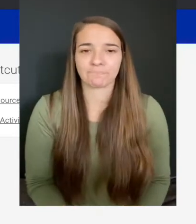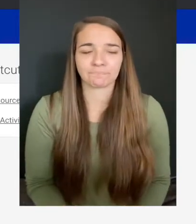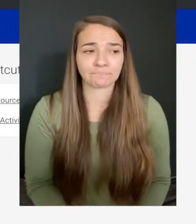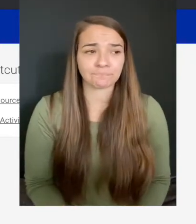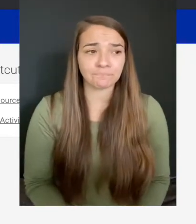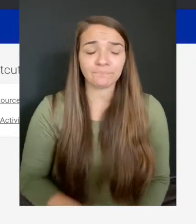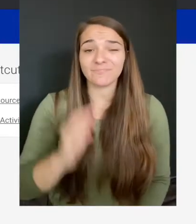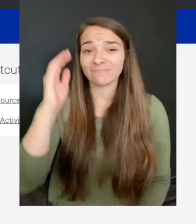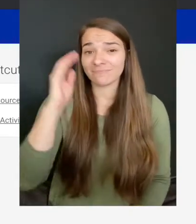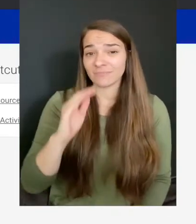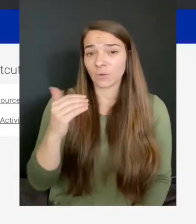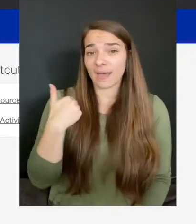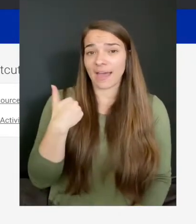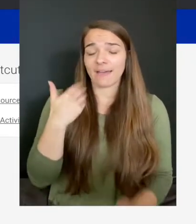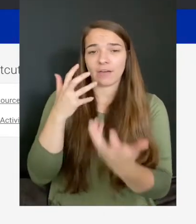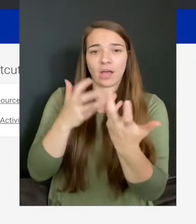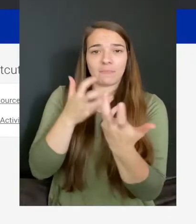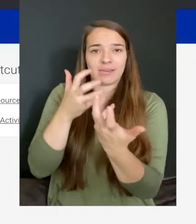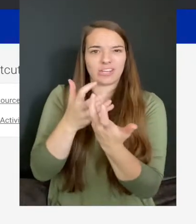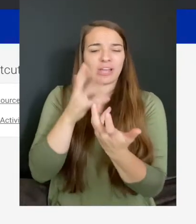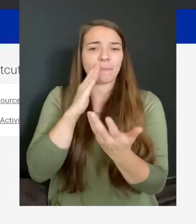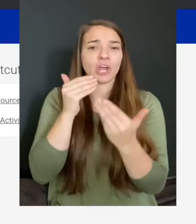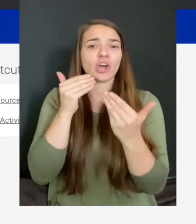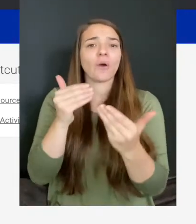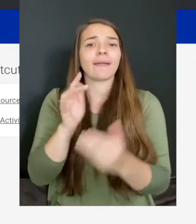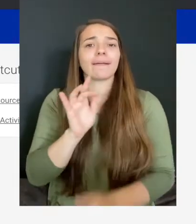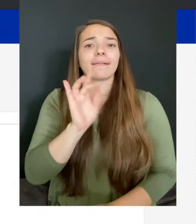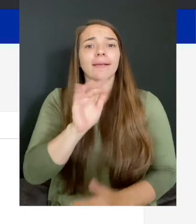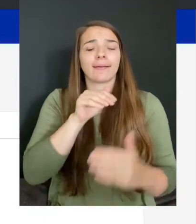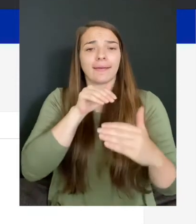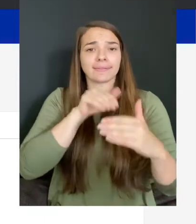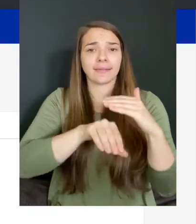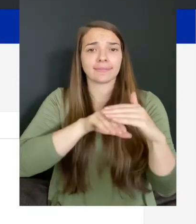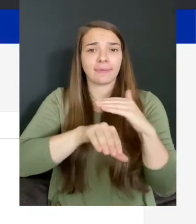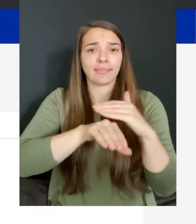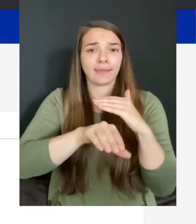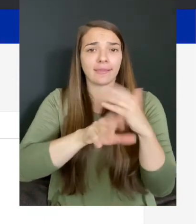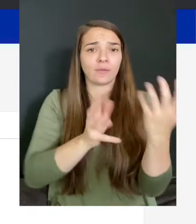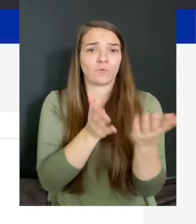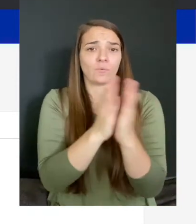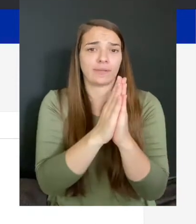So next we have accommodation, and I'm going to go ahead and click on accessibility request,